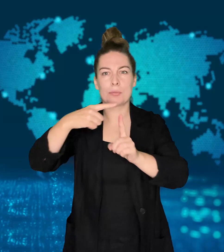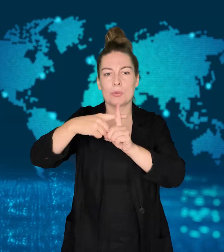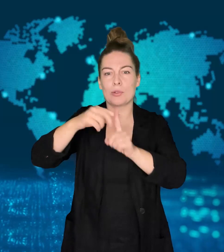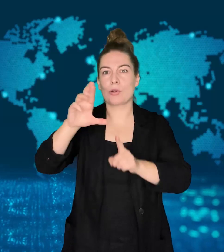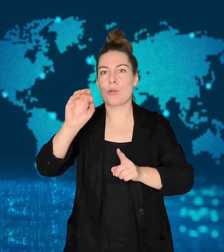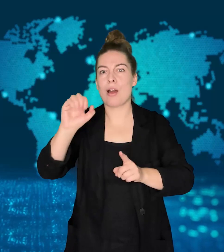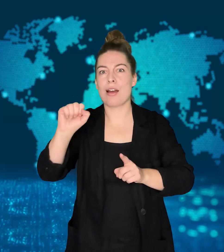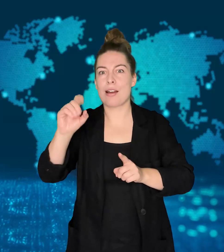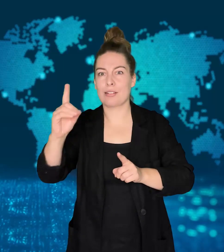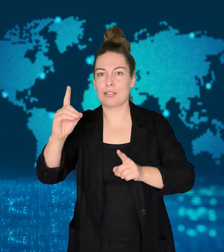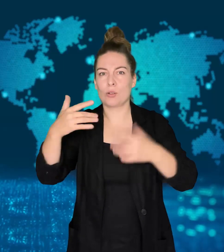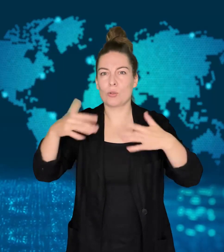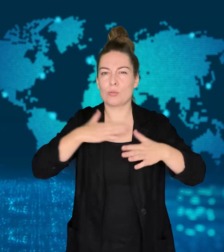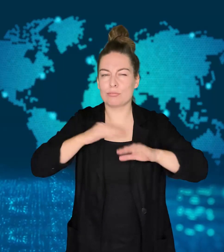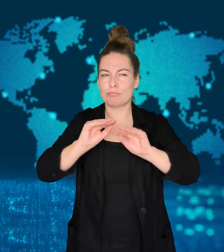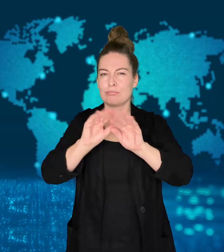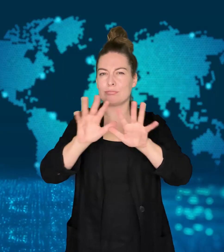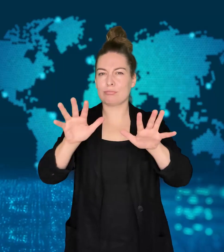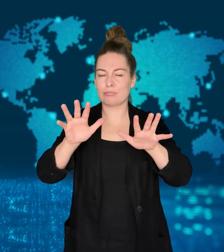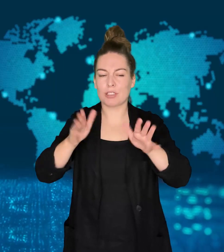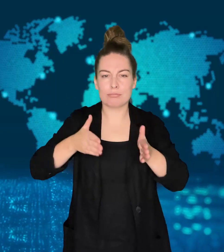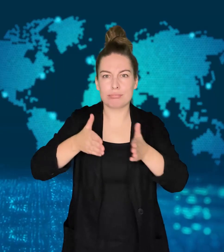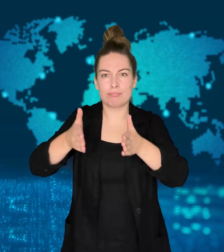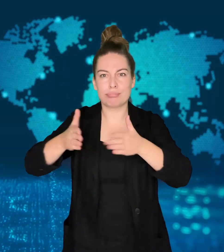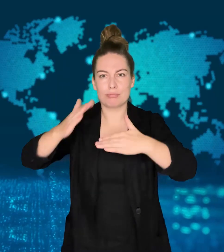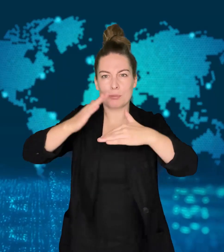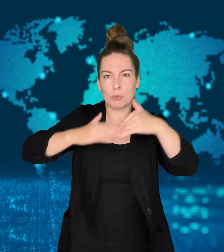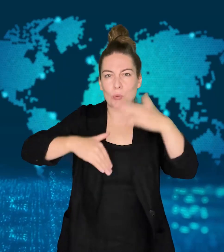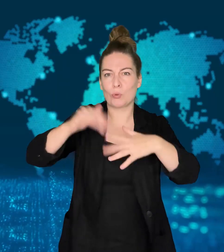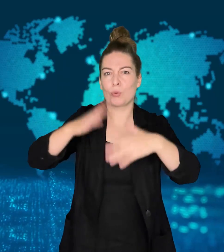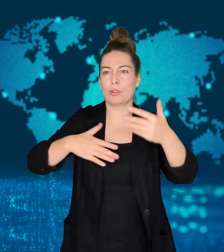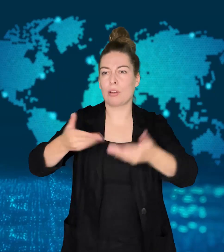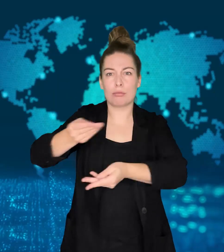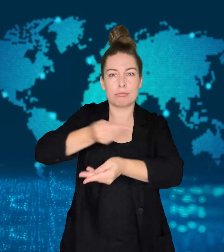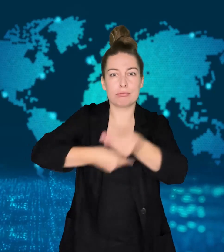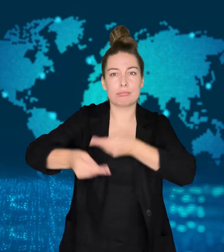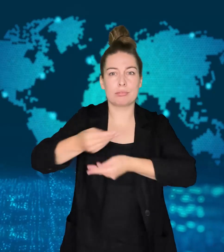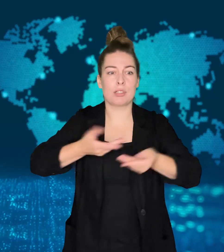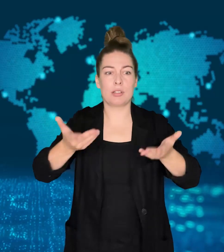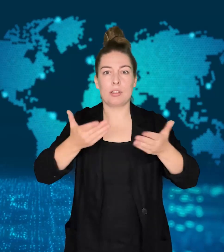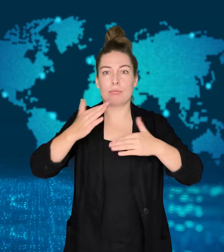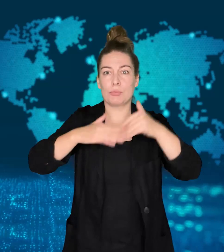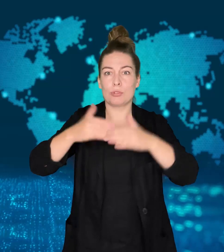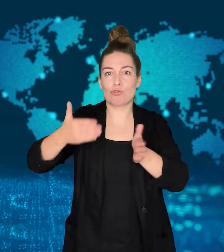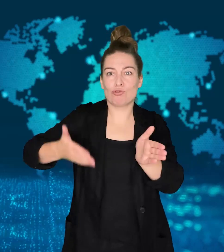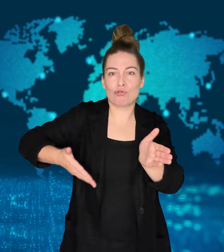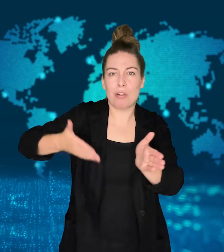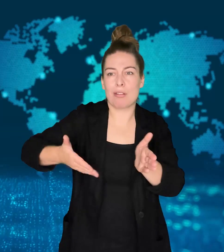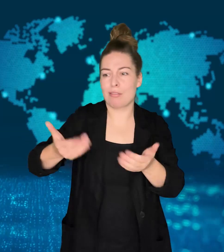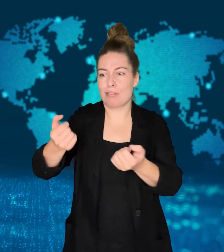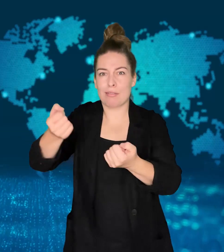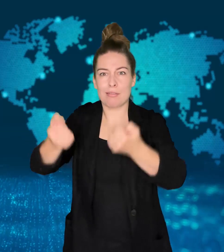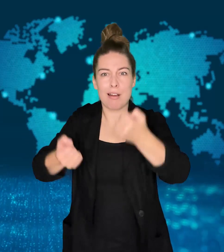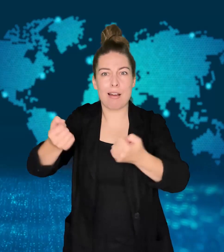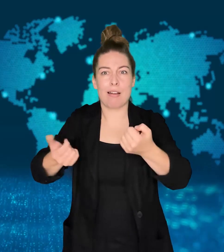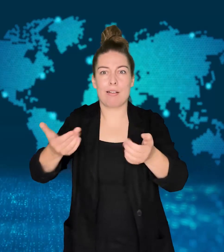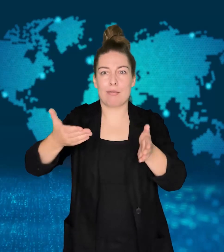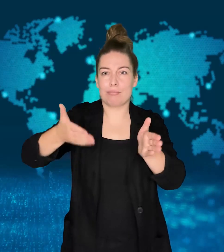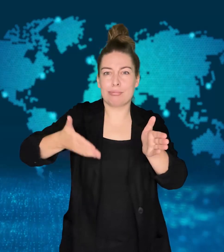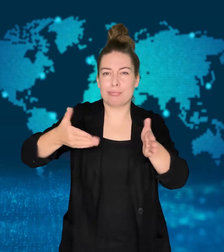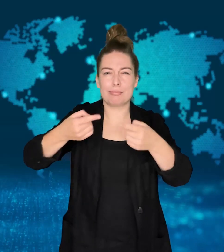and the meetings to help the Chinese leader to show himself as a growing world leader.